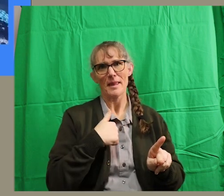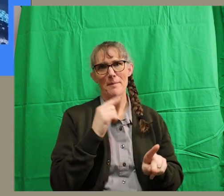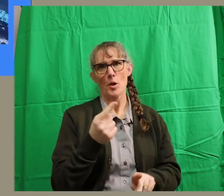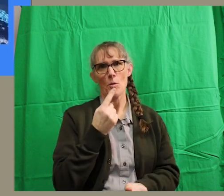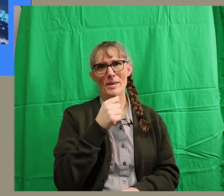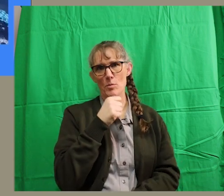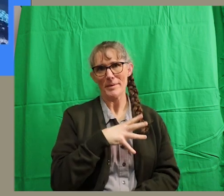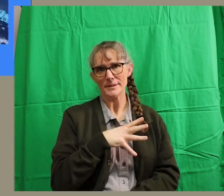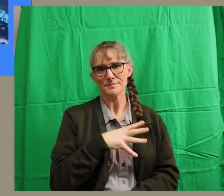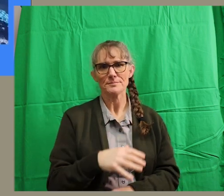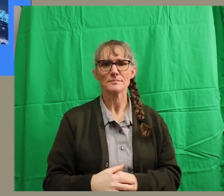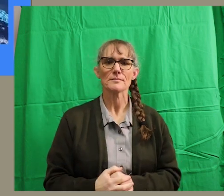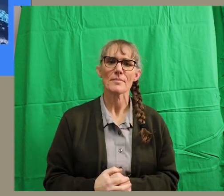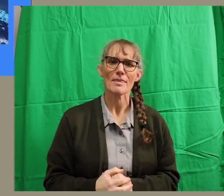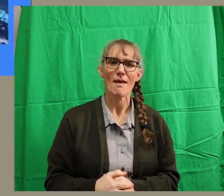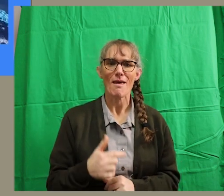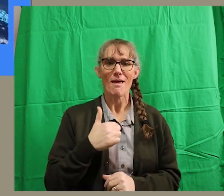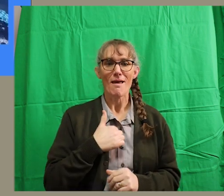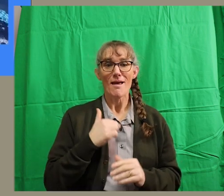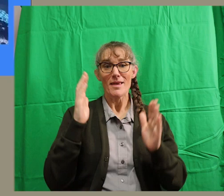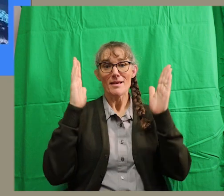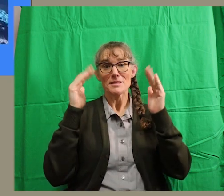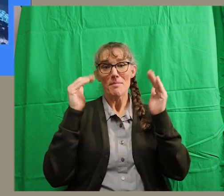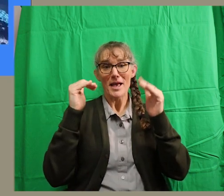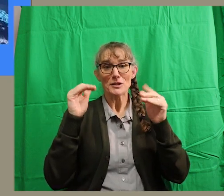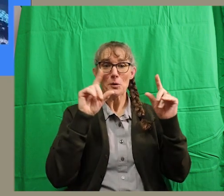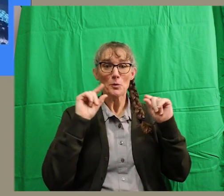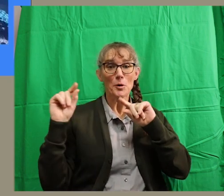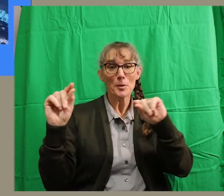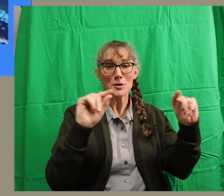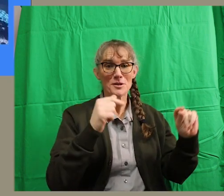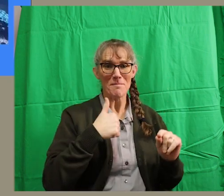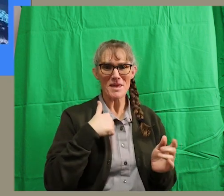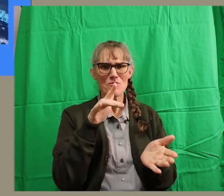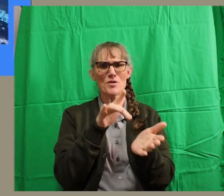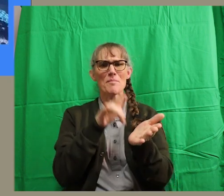um So, I kind of expect to face the whole, "did you get this color scheme from Prehistoric Planet' thing